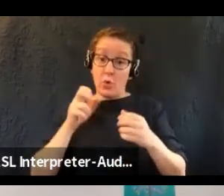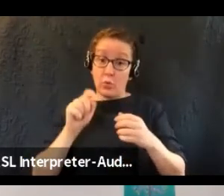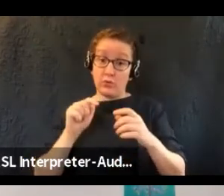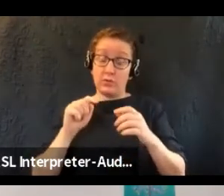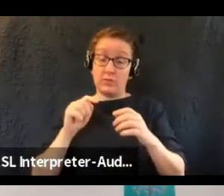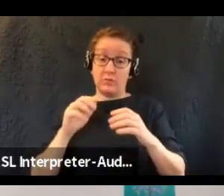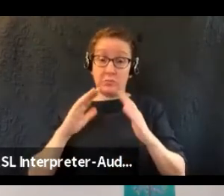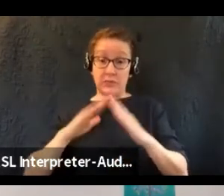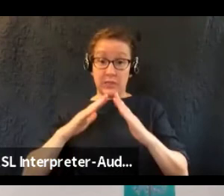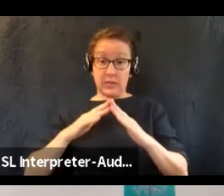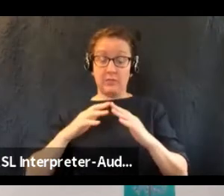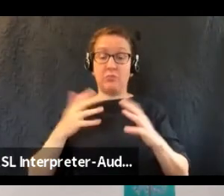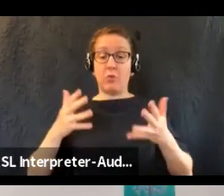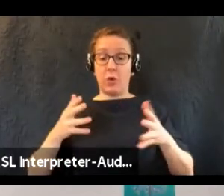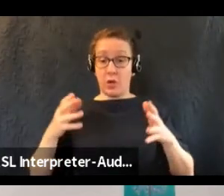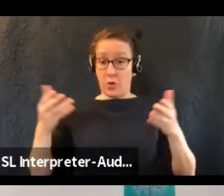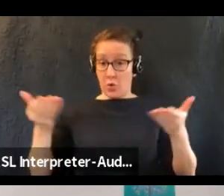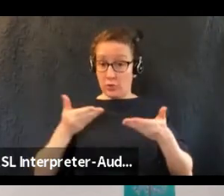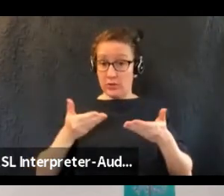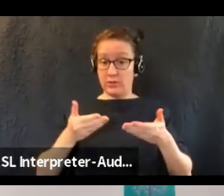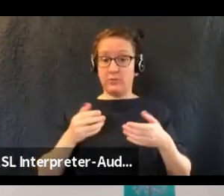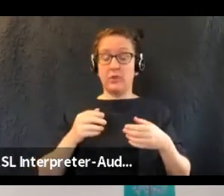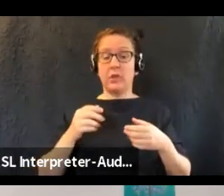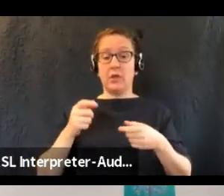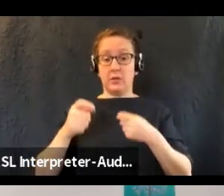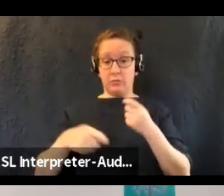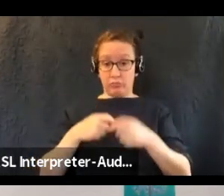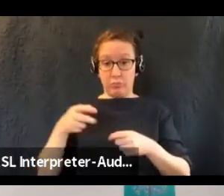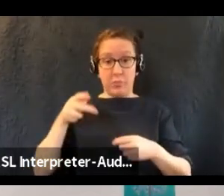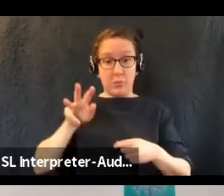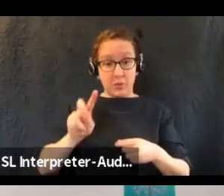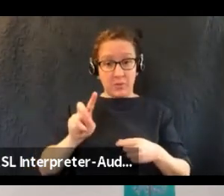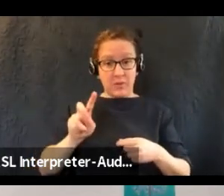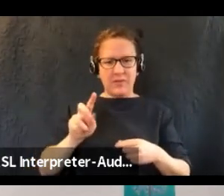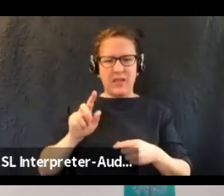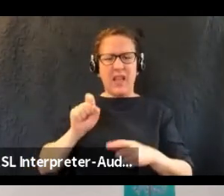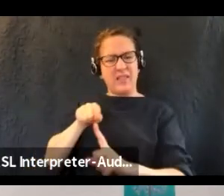with disabilities, ask them first, because they will know their community resources.